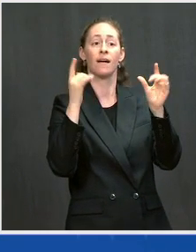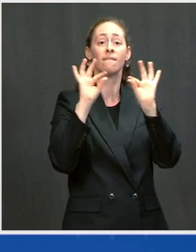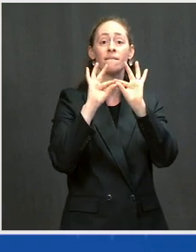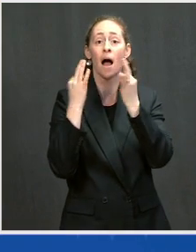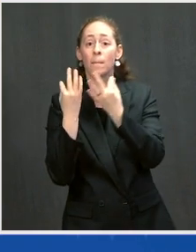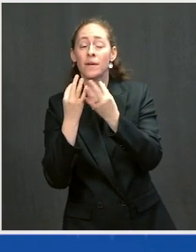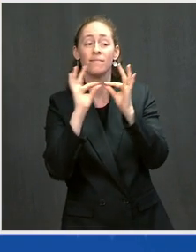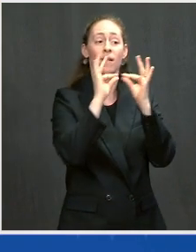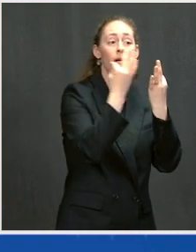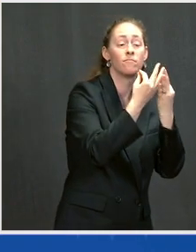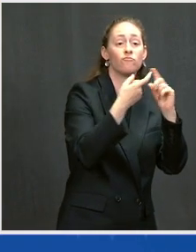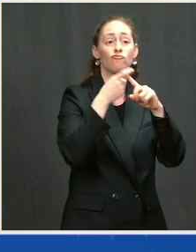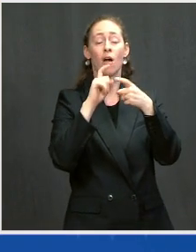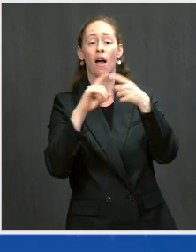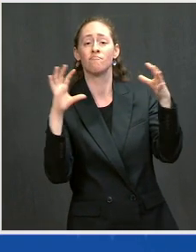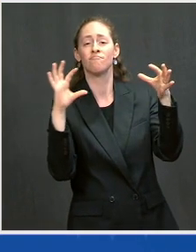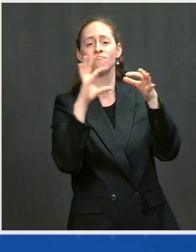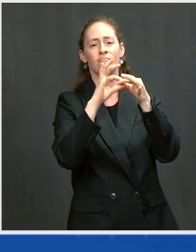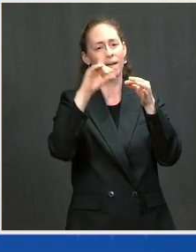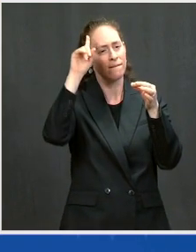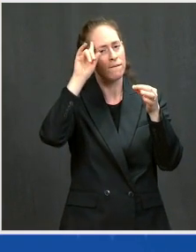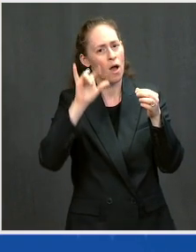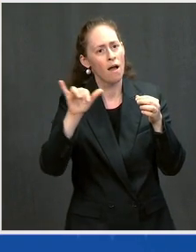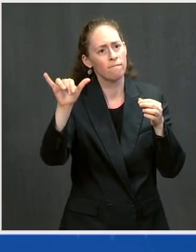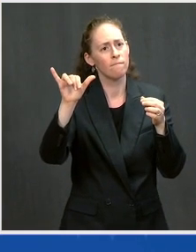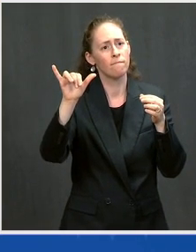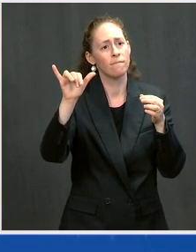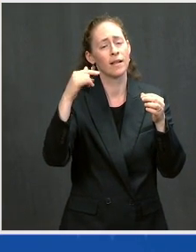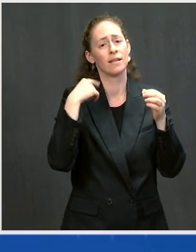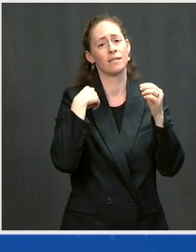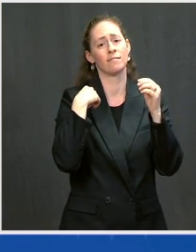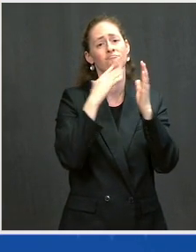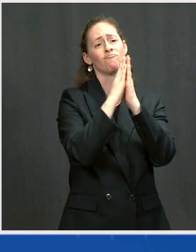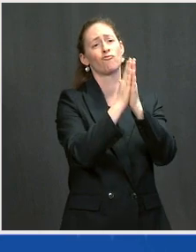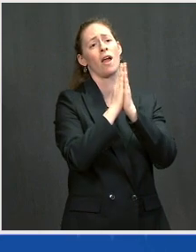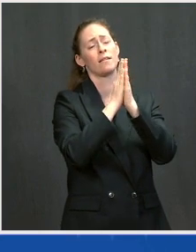I pray that they stay with us in good health for a long time. Thank you very much.